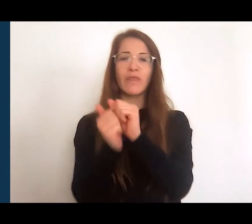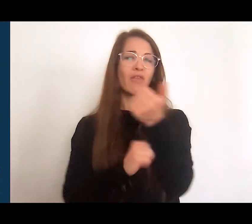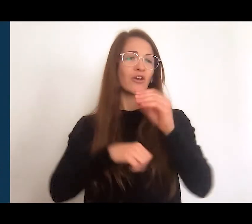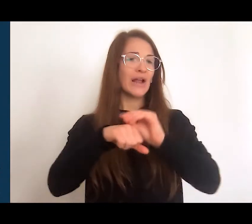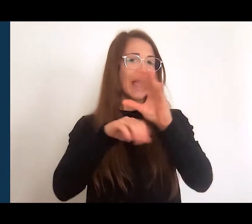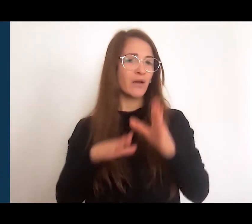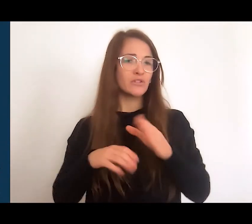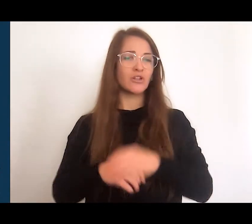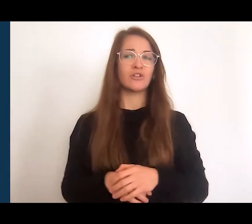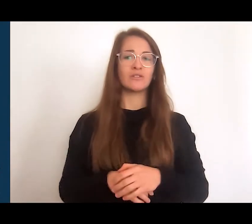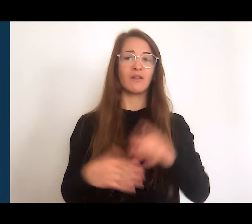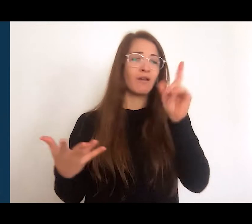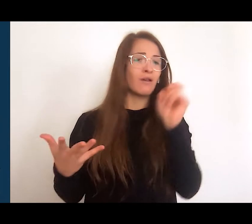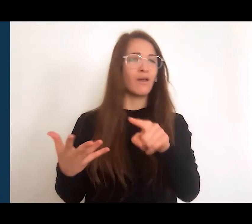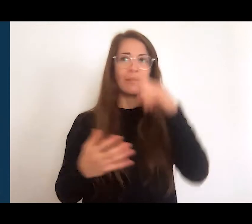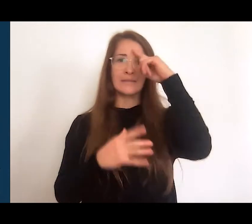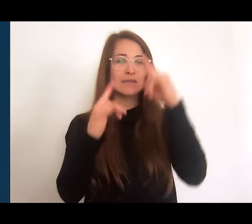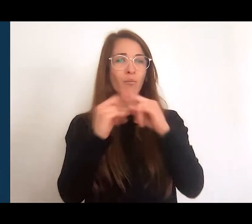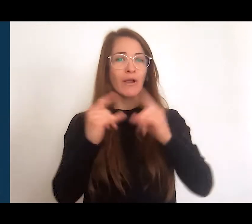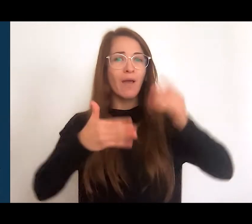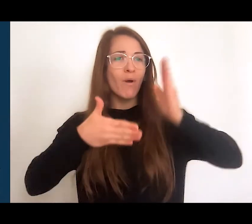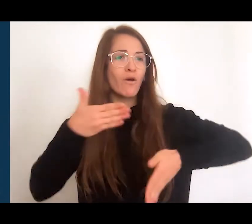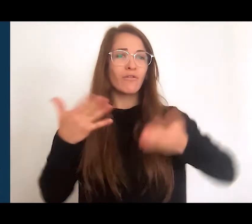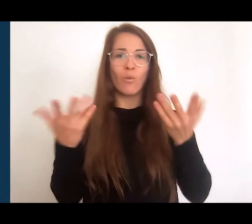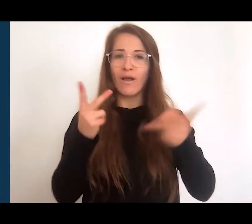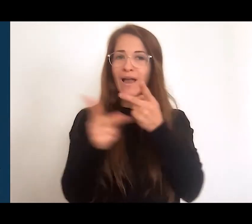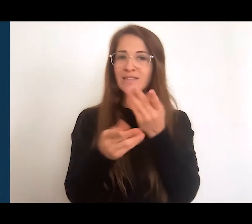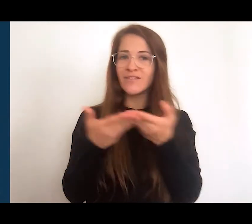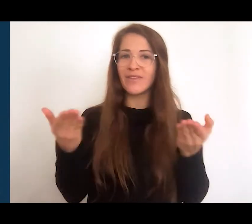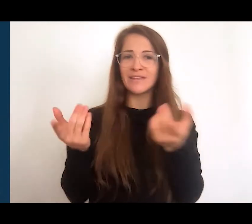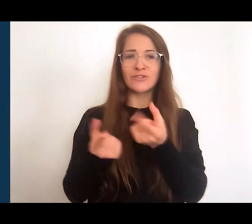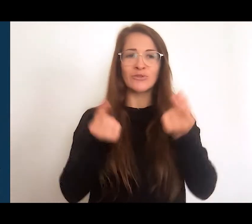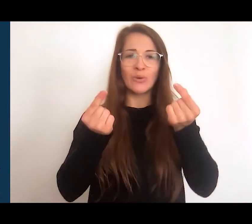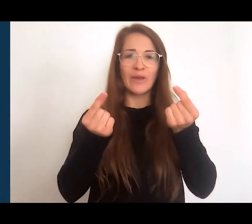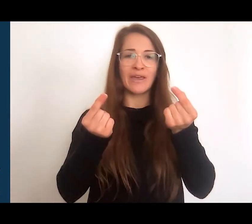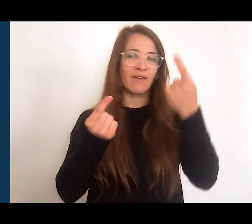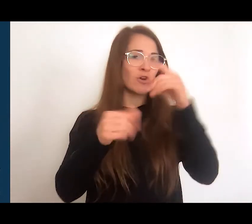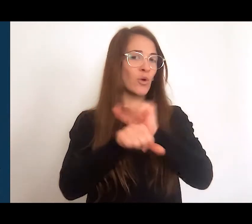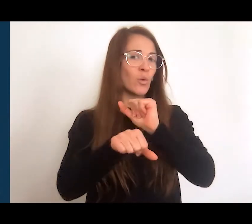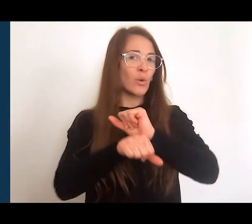IT IS A SIMPLE CONVERSATIONS WITH COUNSELLORS. ASKING OKAY SUMMER CAMP IS OVER